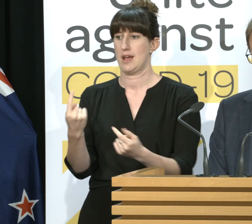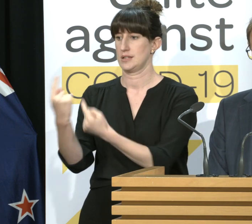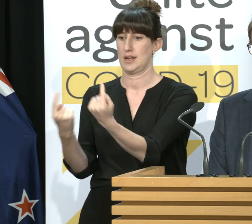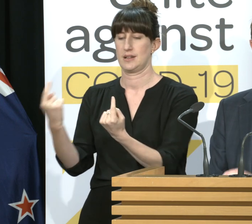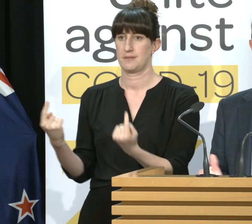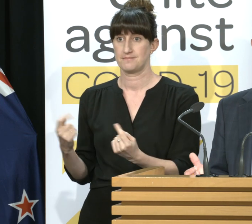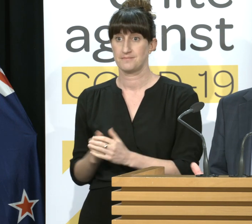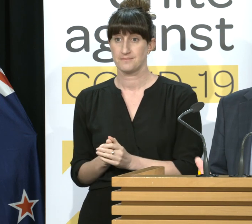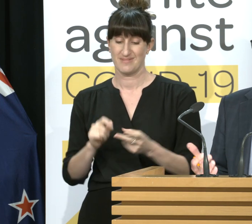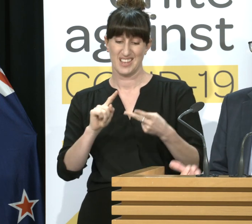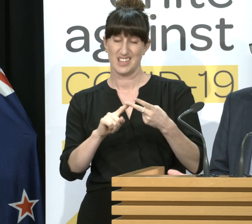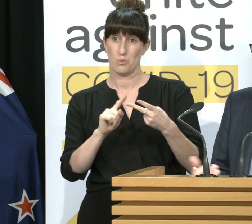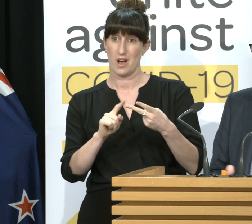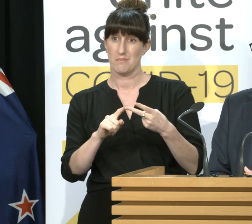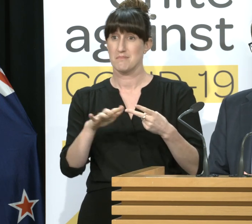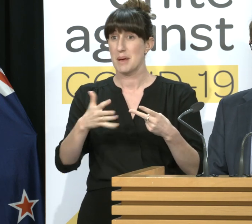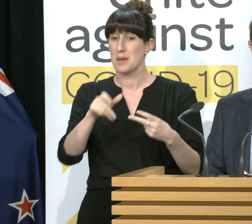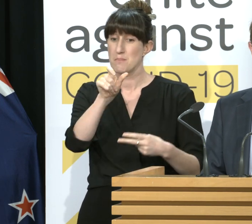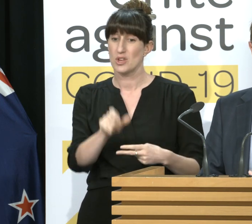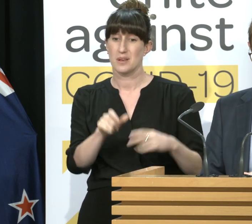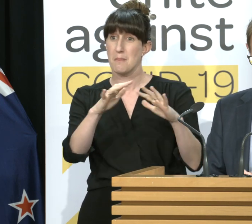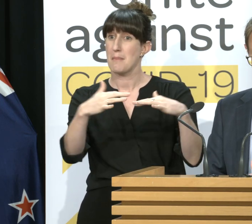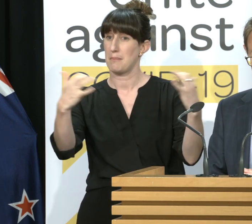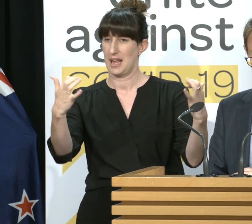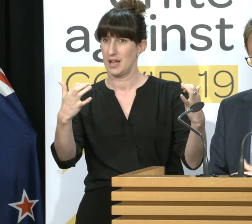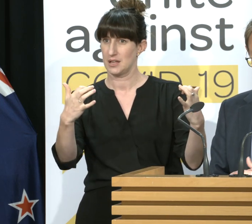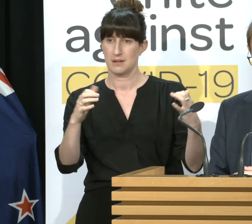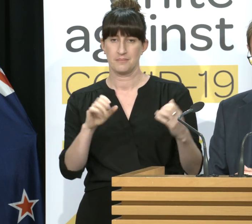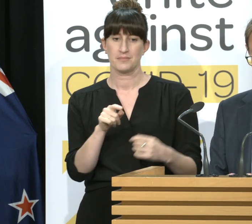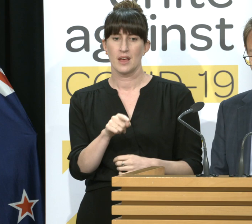positive, perhaps when they're on holiday at a camp site somewhere, a camping ground.